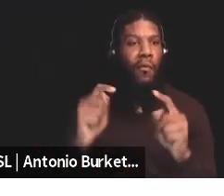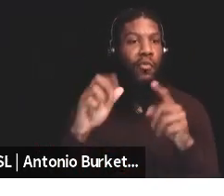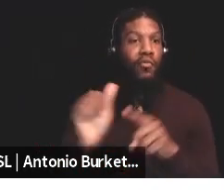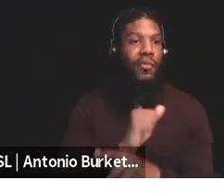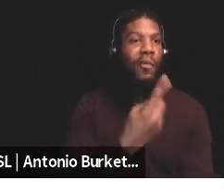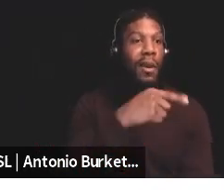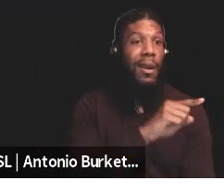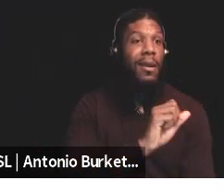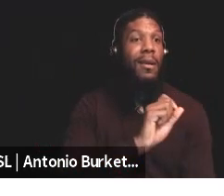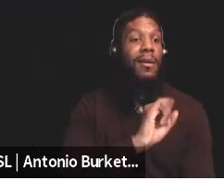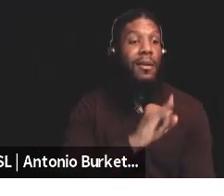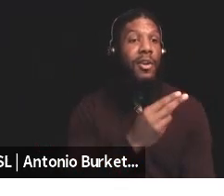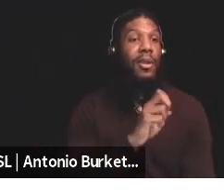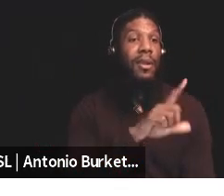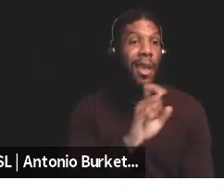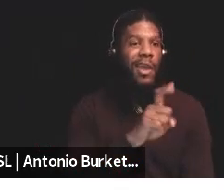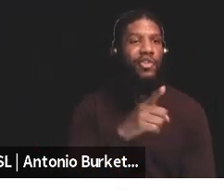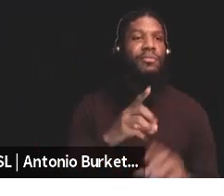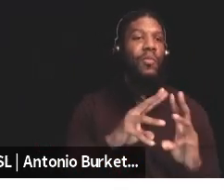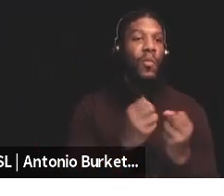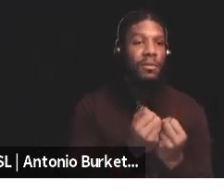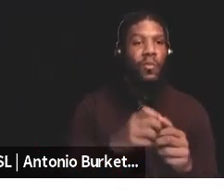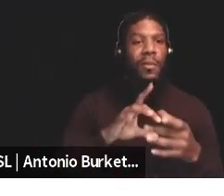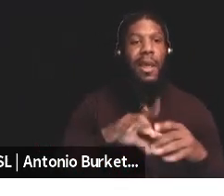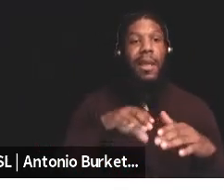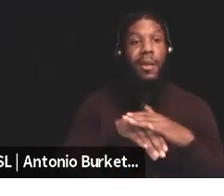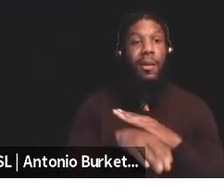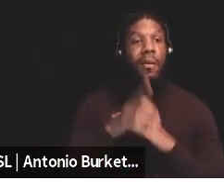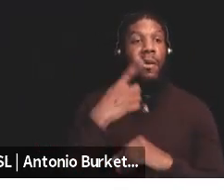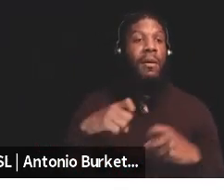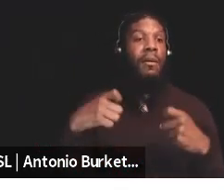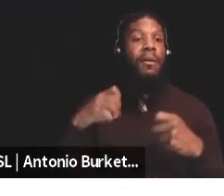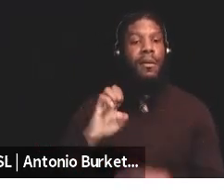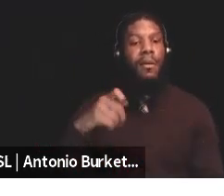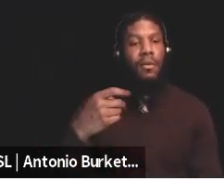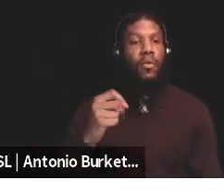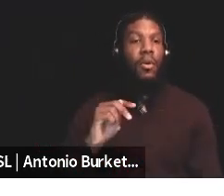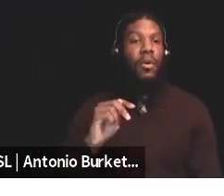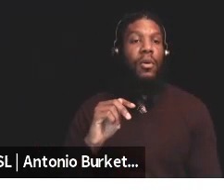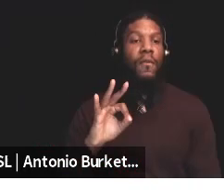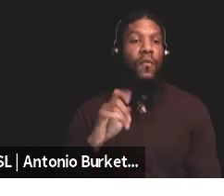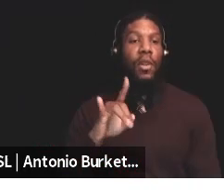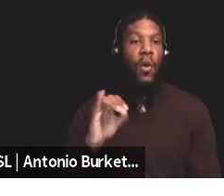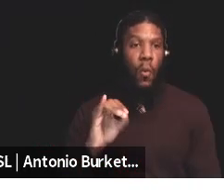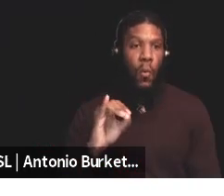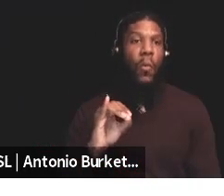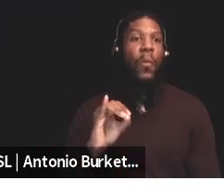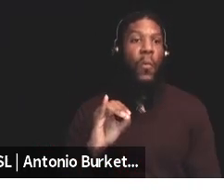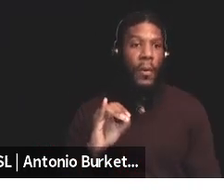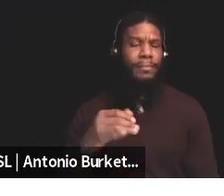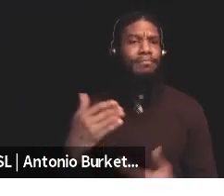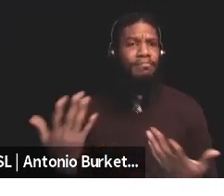who gave a workshop for them on accessibility for ePortfolios. Sometimes because of our